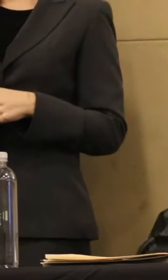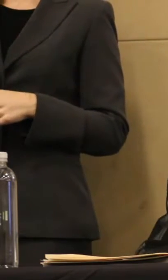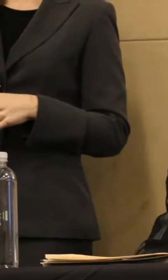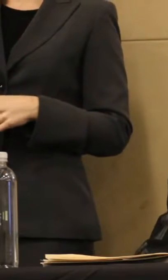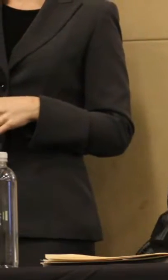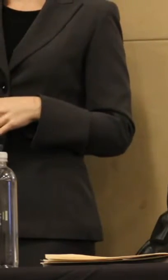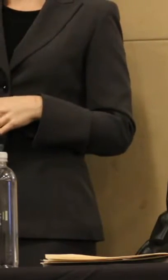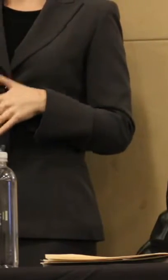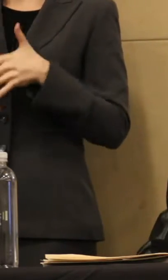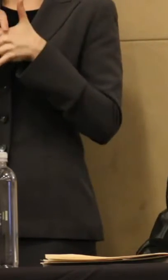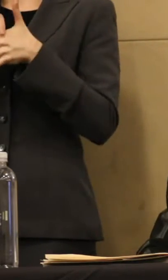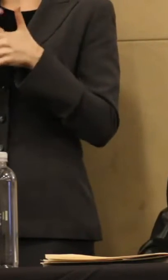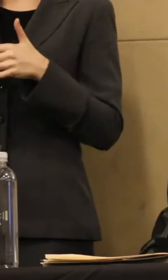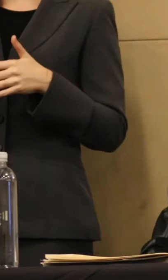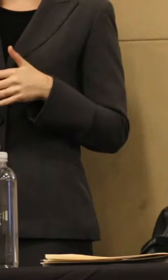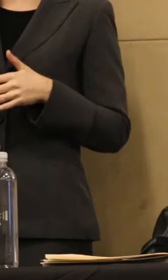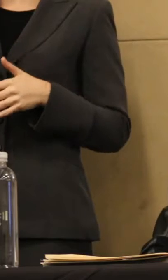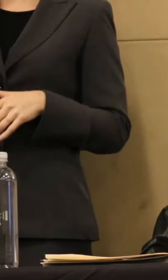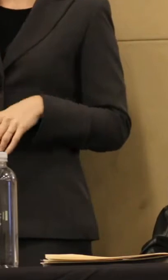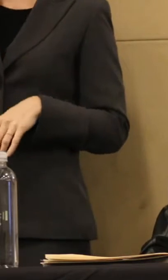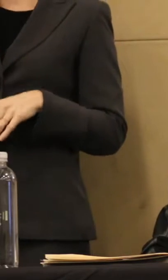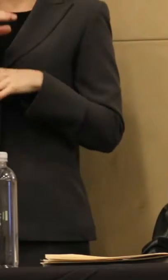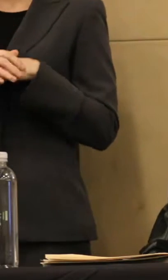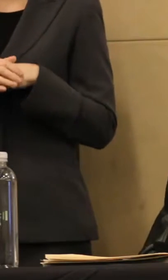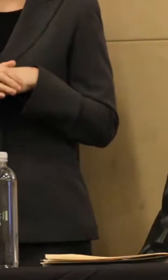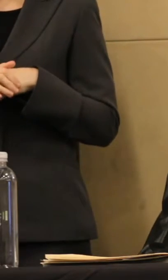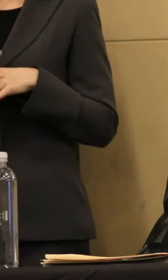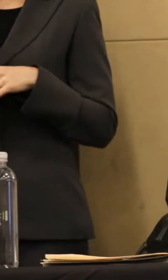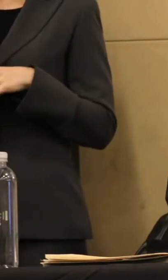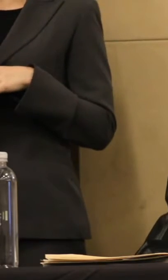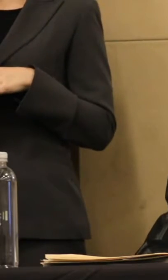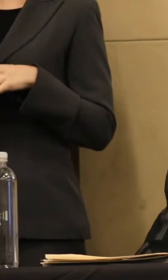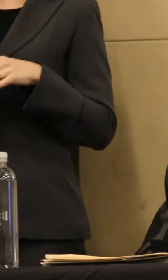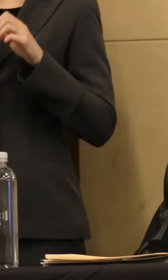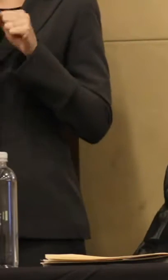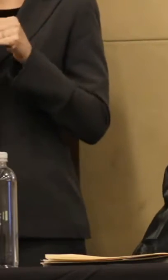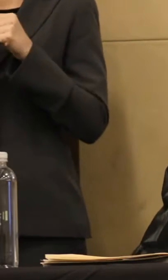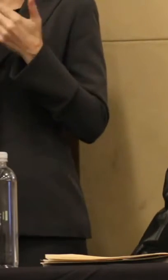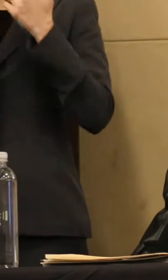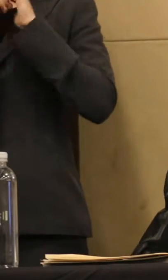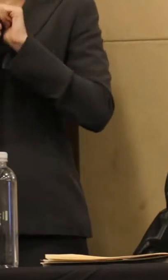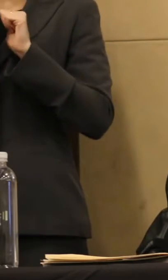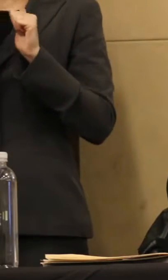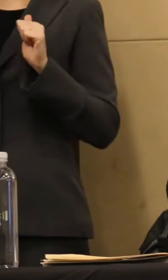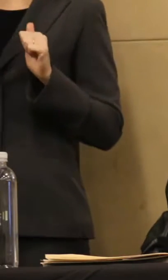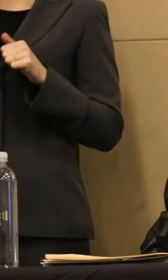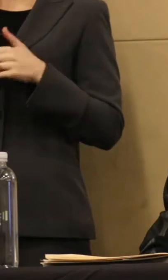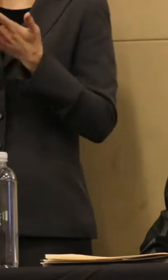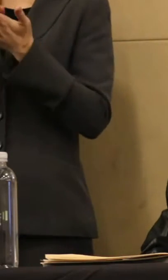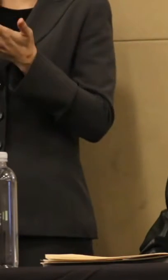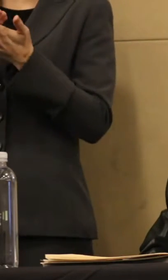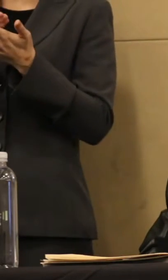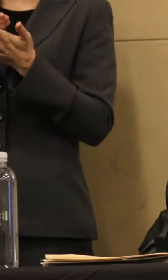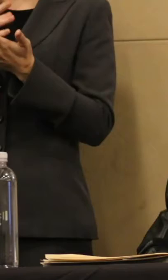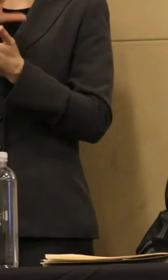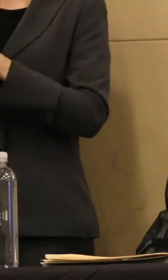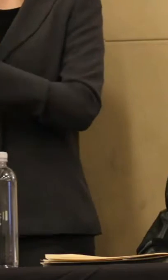to show them how public funding sources can be fused together to support someone in the